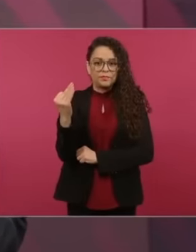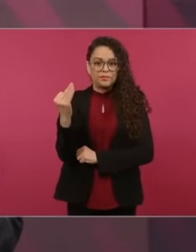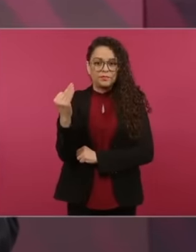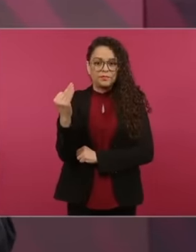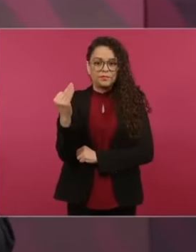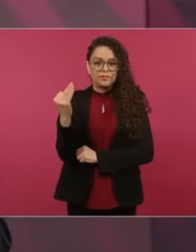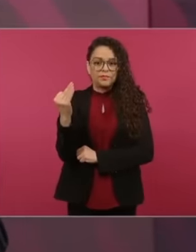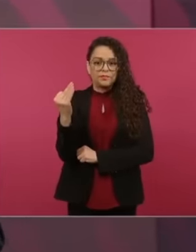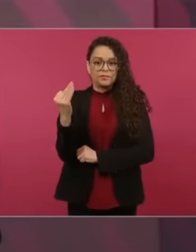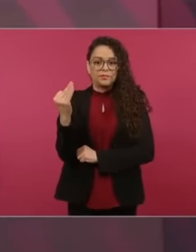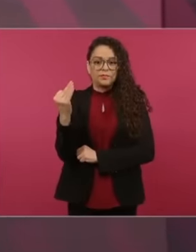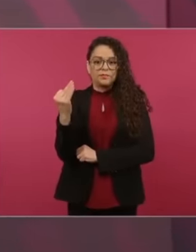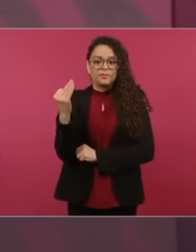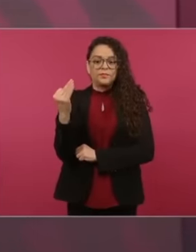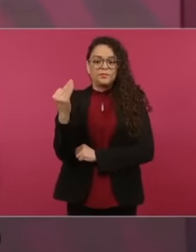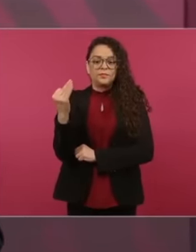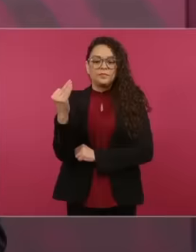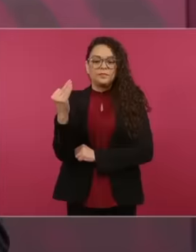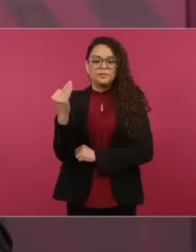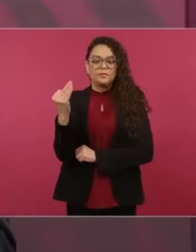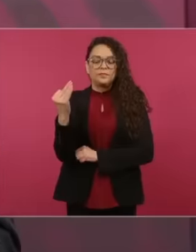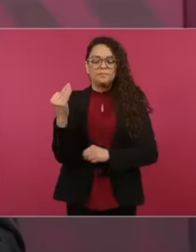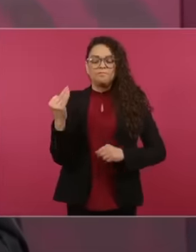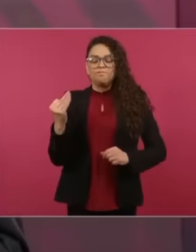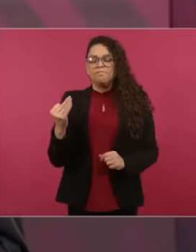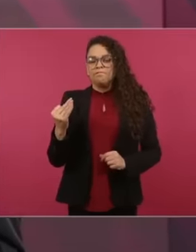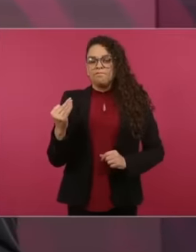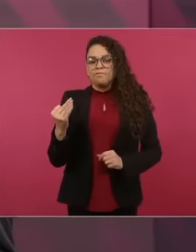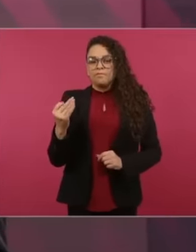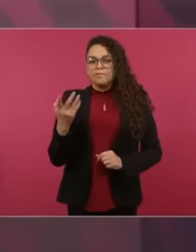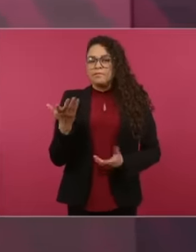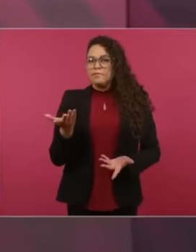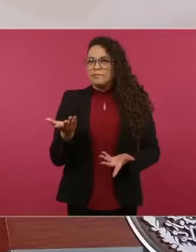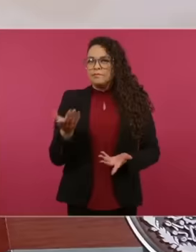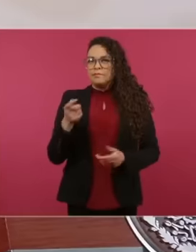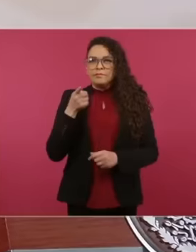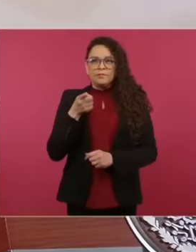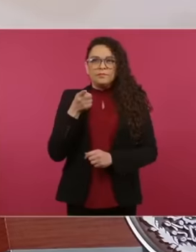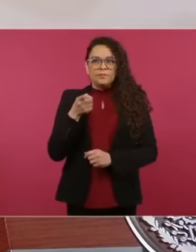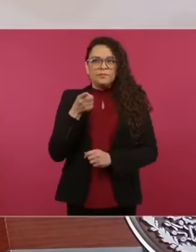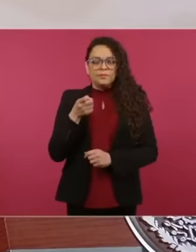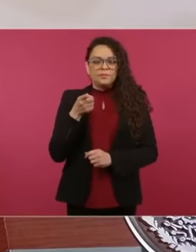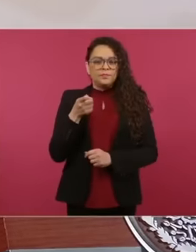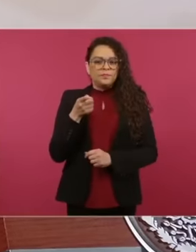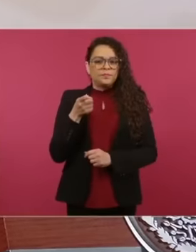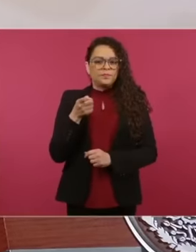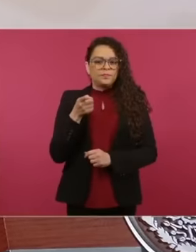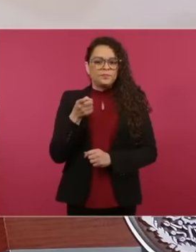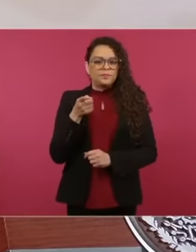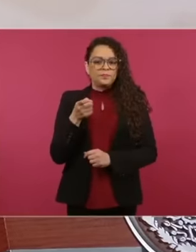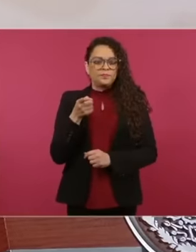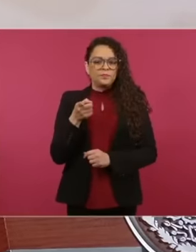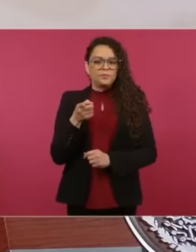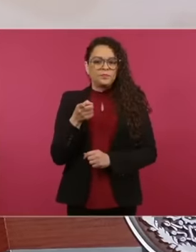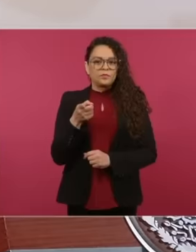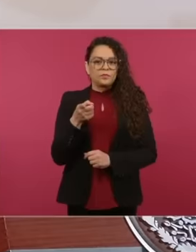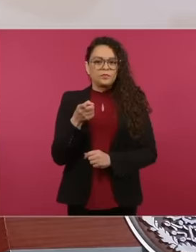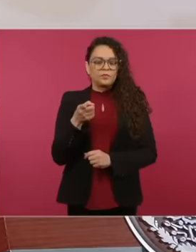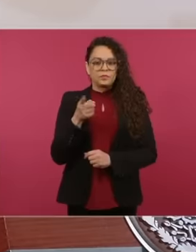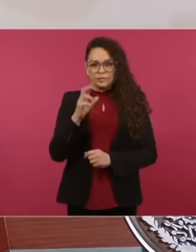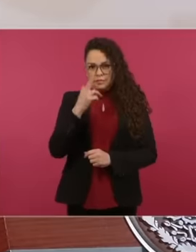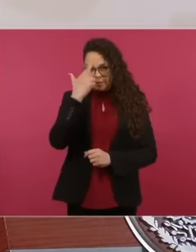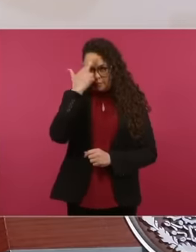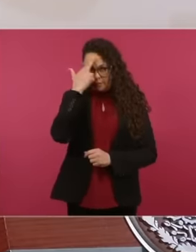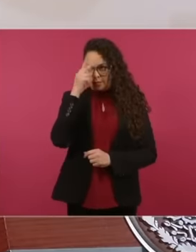when the confrontation occurred. in Cuernavaca